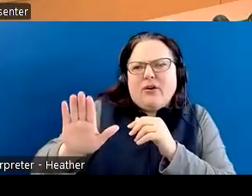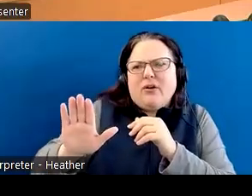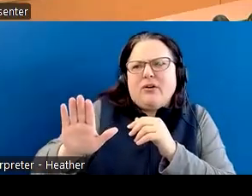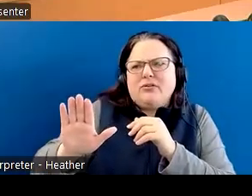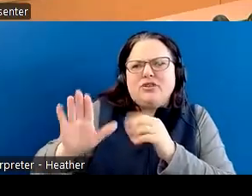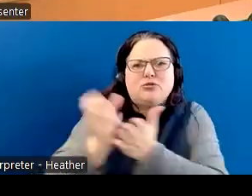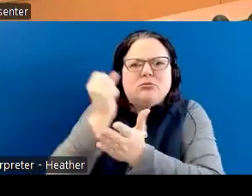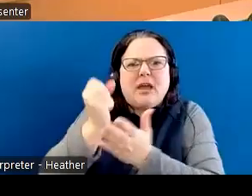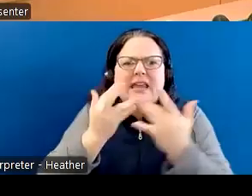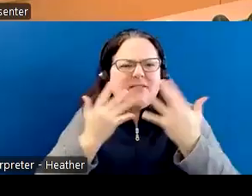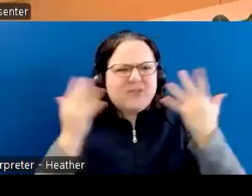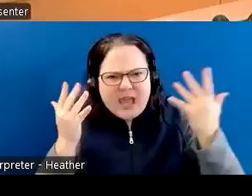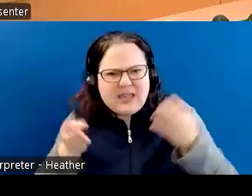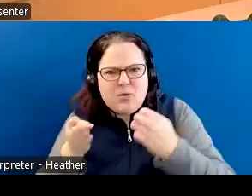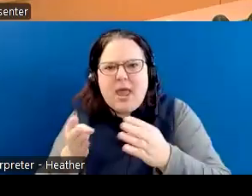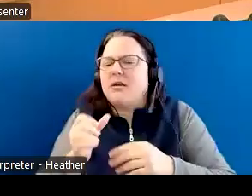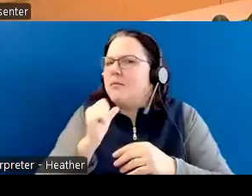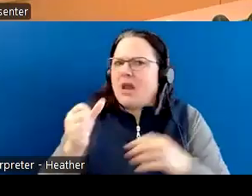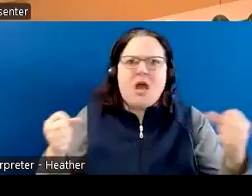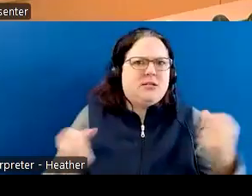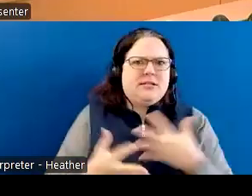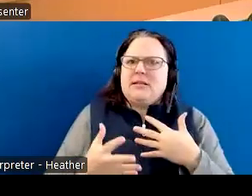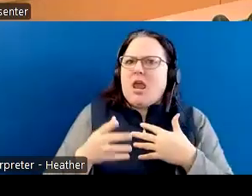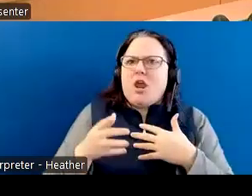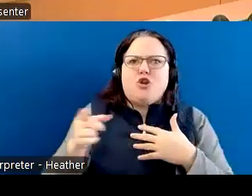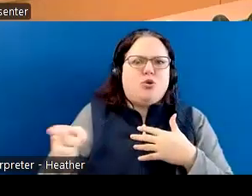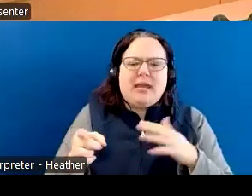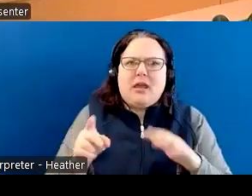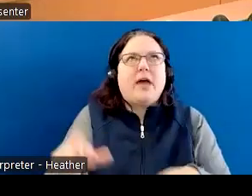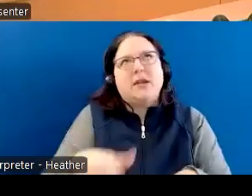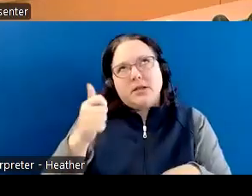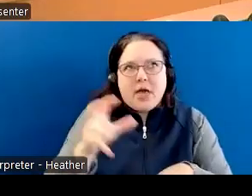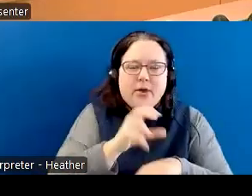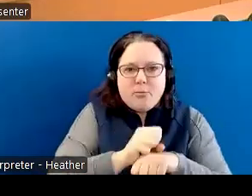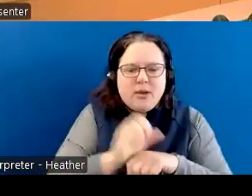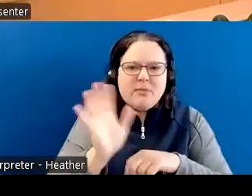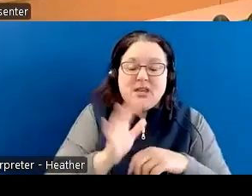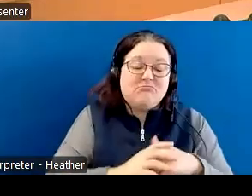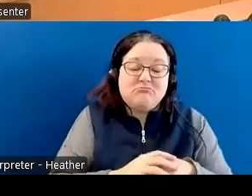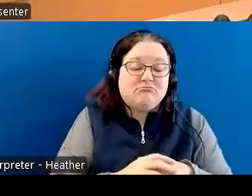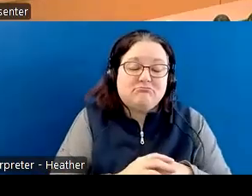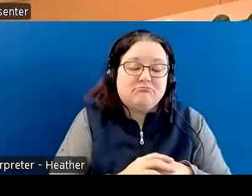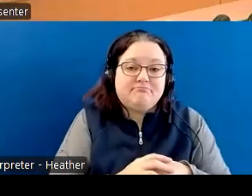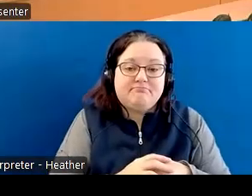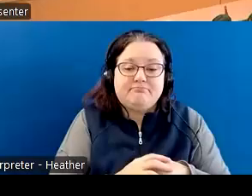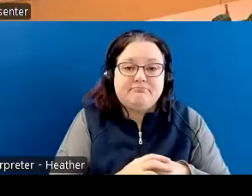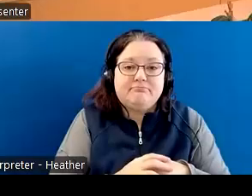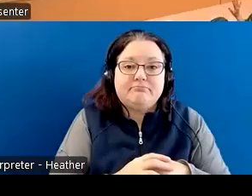friendly sort of way but not to scare them in the sense of that's just another appointment.